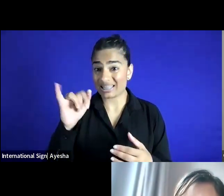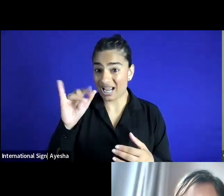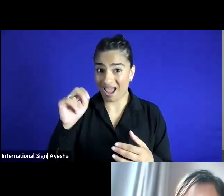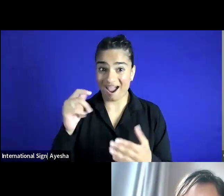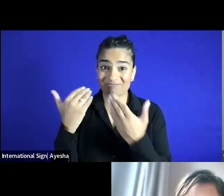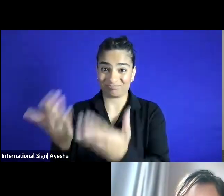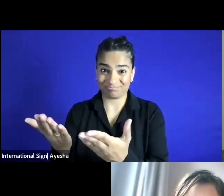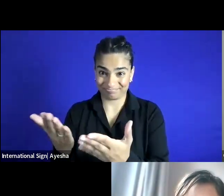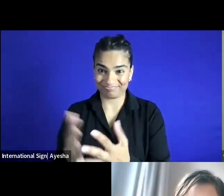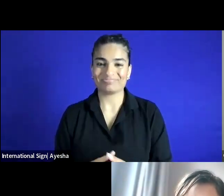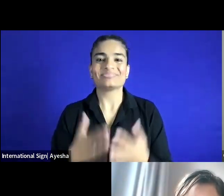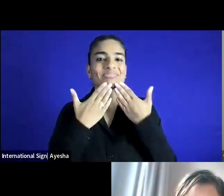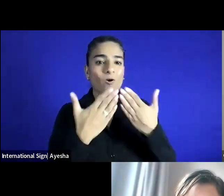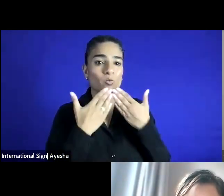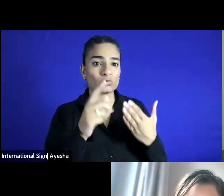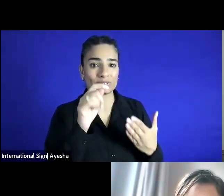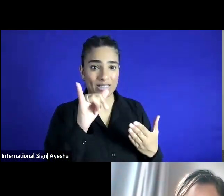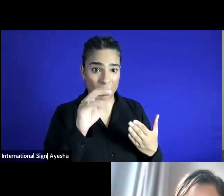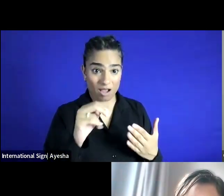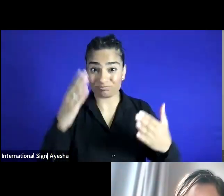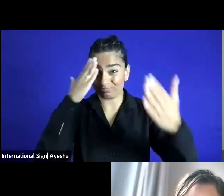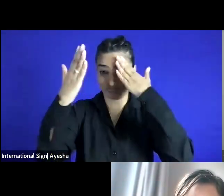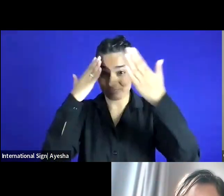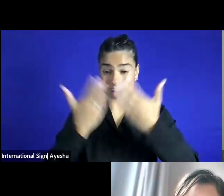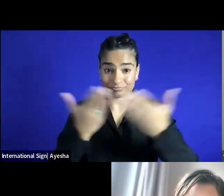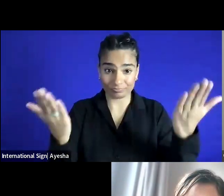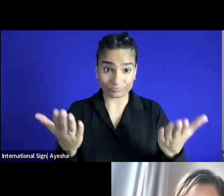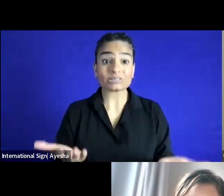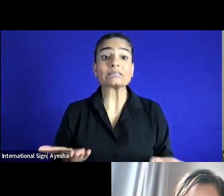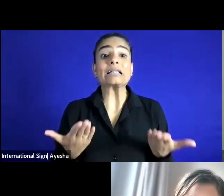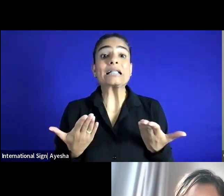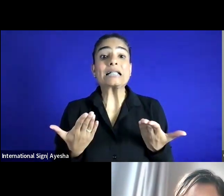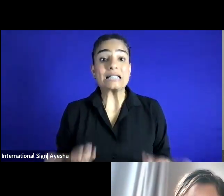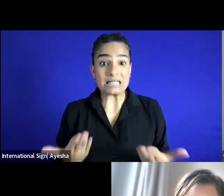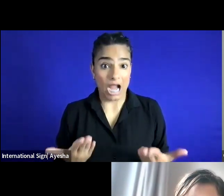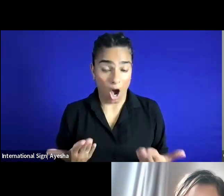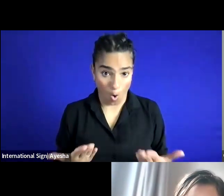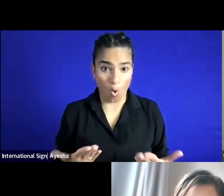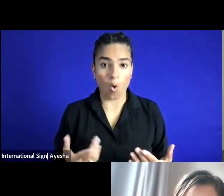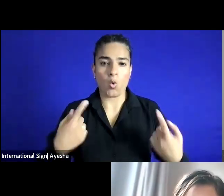Yes. So currently we are busy with rooming lists. And we are pairing according to folks.